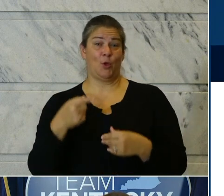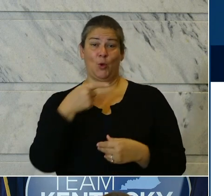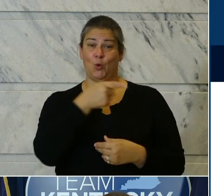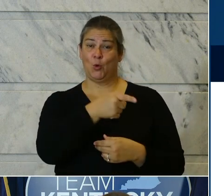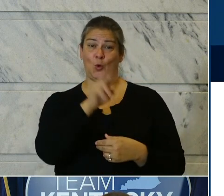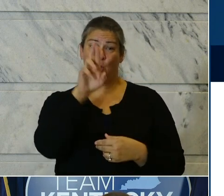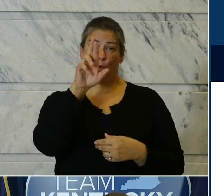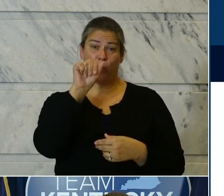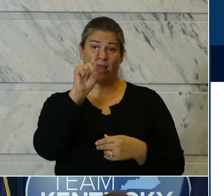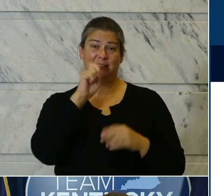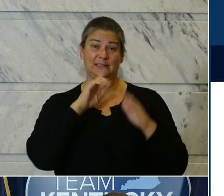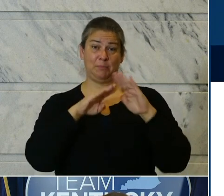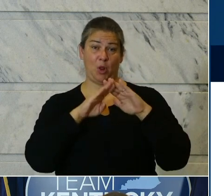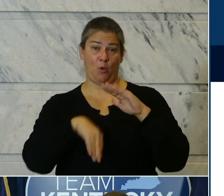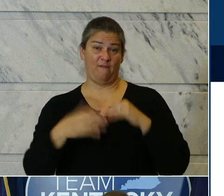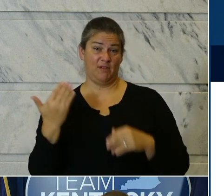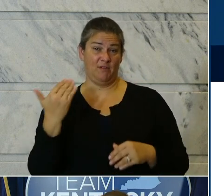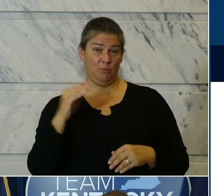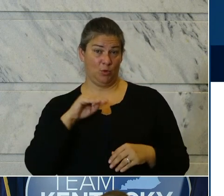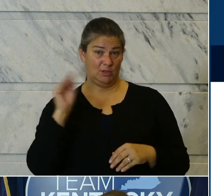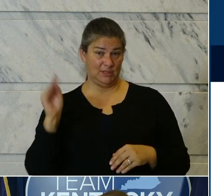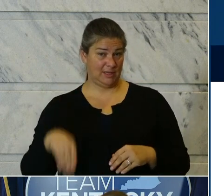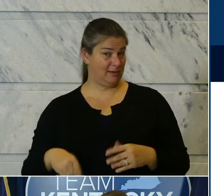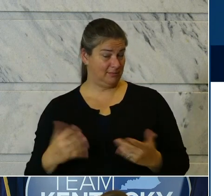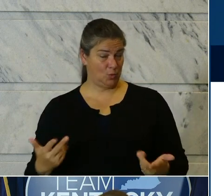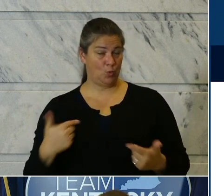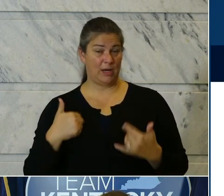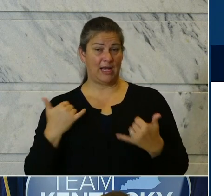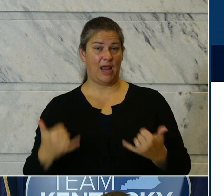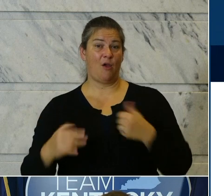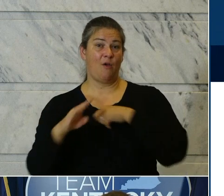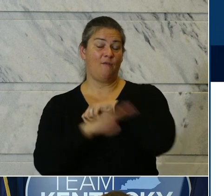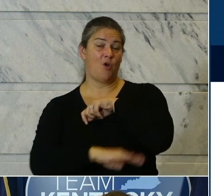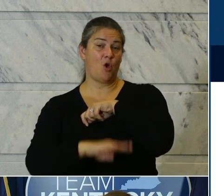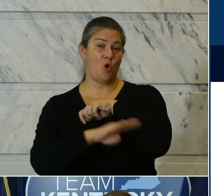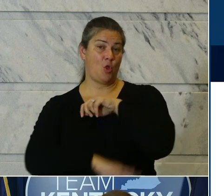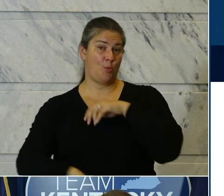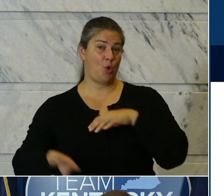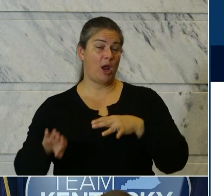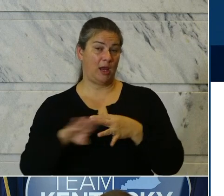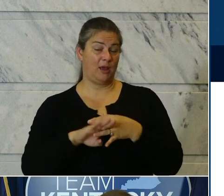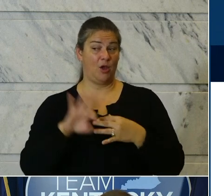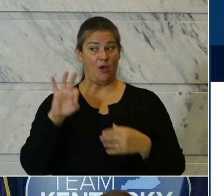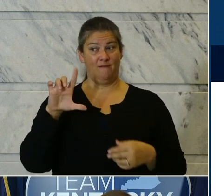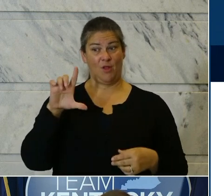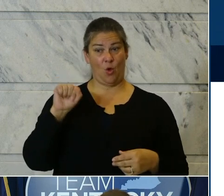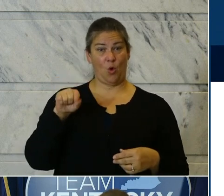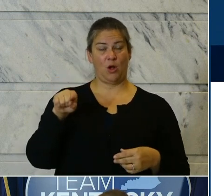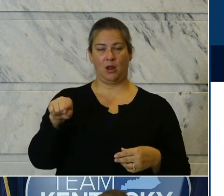FLORIDA DESPITE THE FACT THAT ITS RATE IS BELOW 15% AS WE ARE